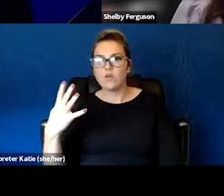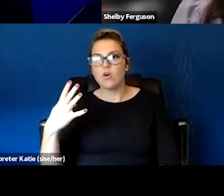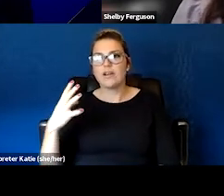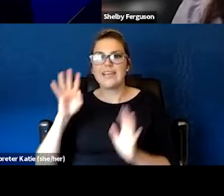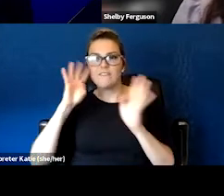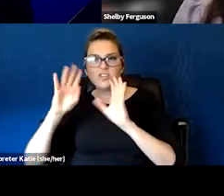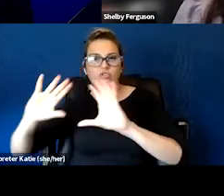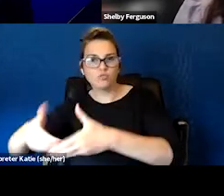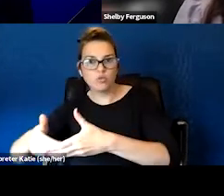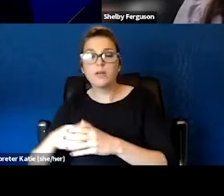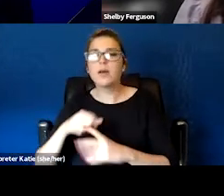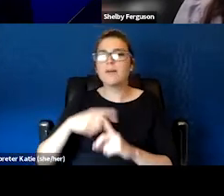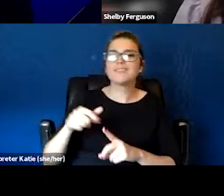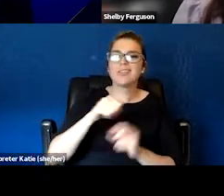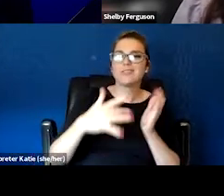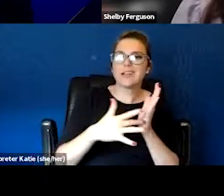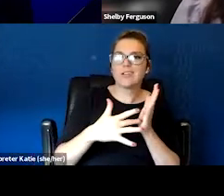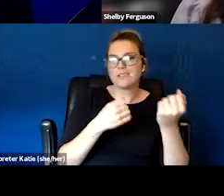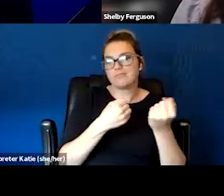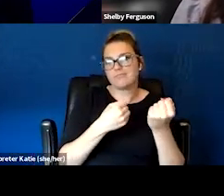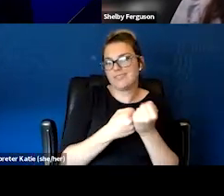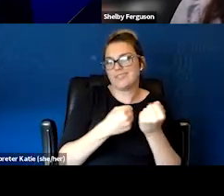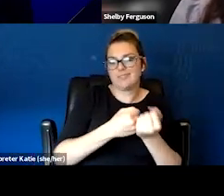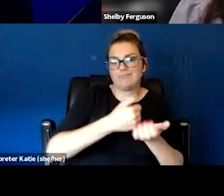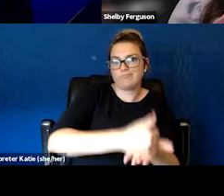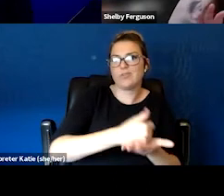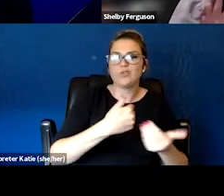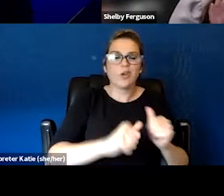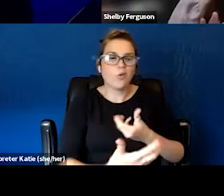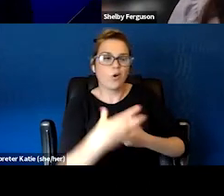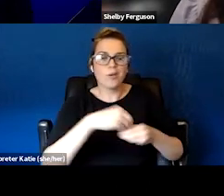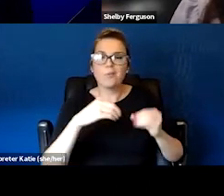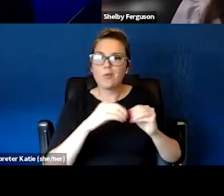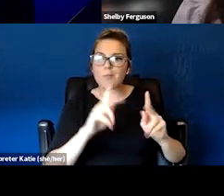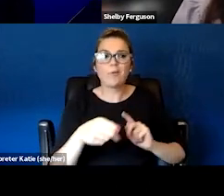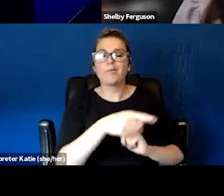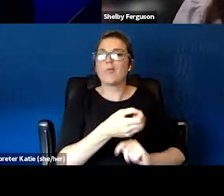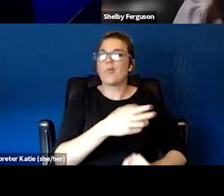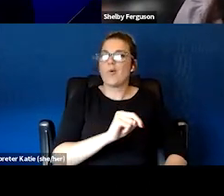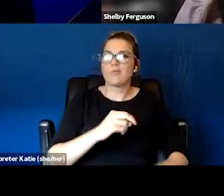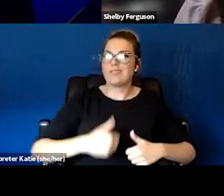where we're looking to incorporate more people with lived experience in various places within our system of care.